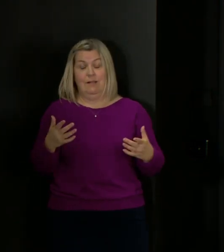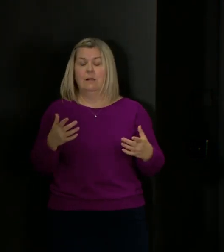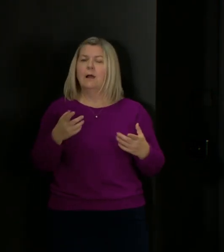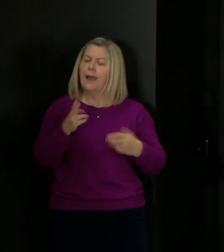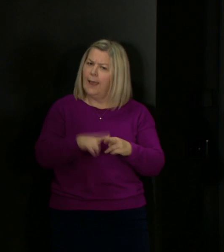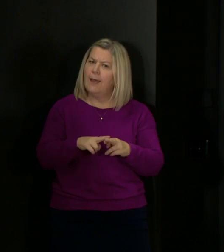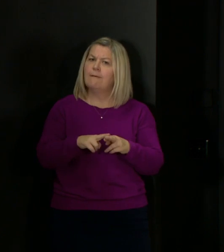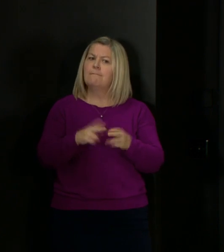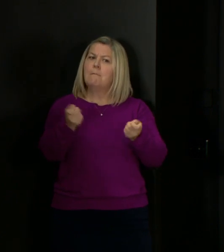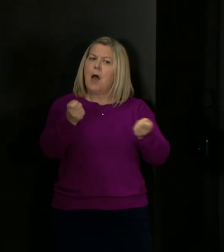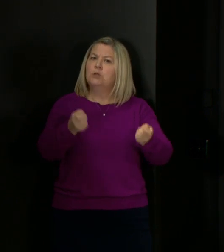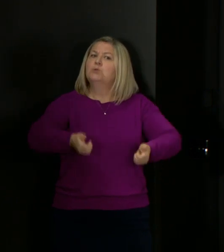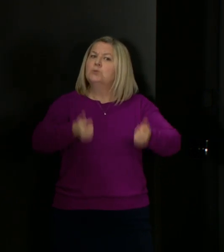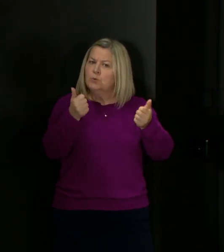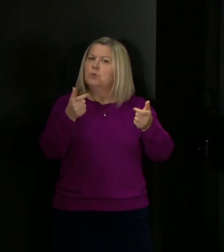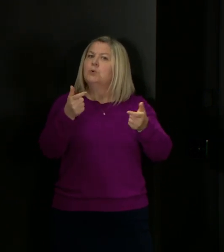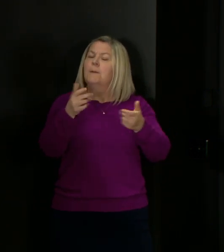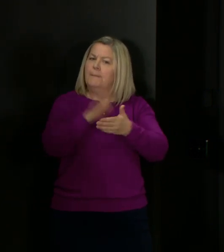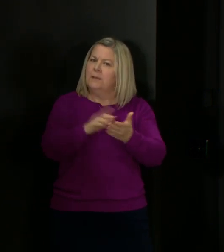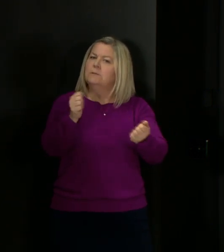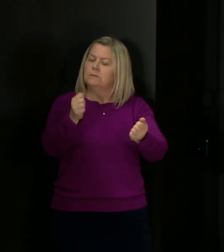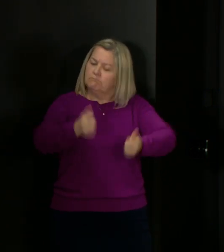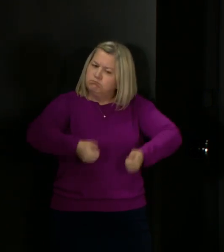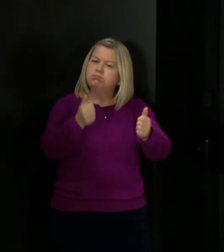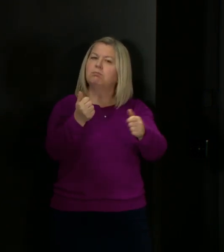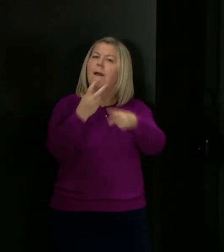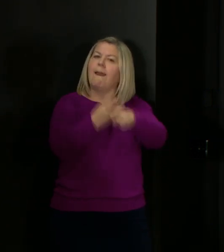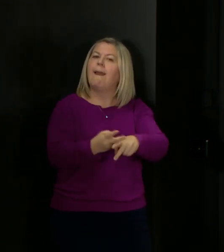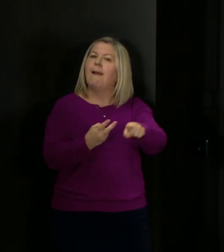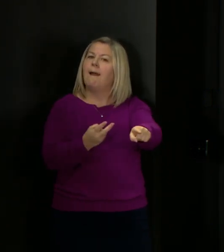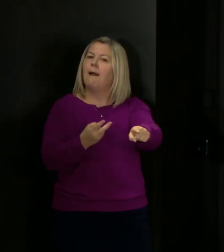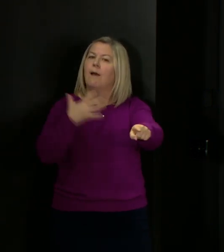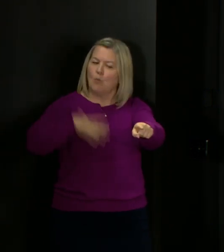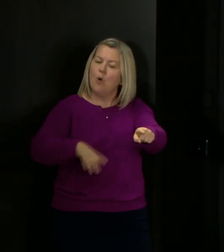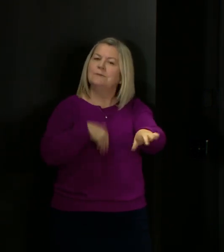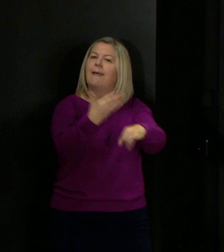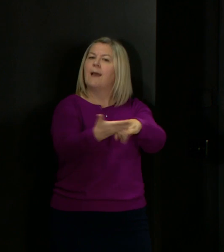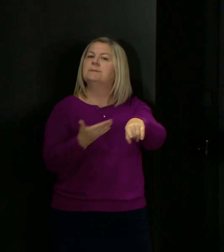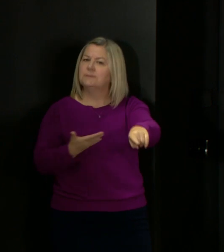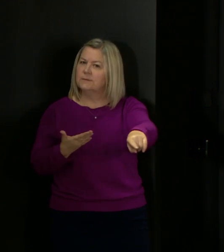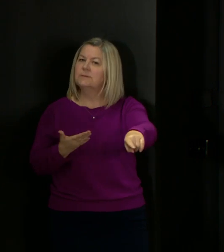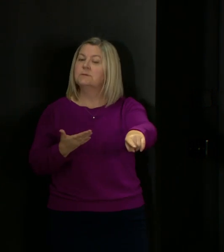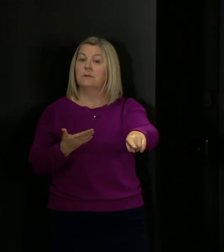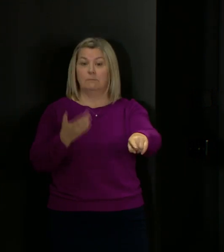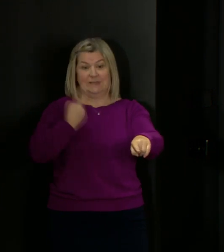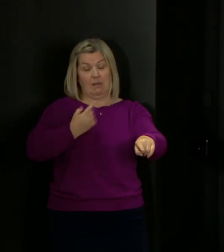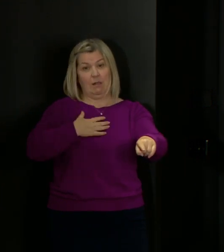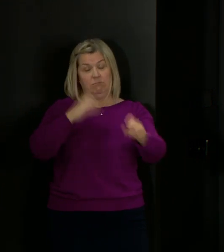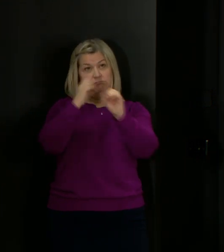contribute massively to good personalised care. When I think of some of the most important conversations that I've had with patients over the years, it's